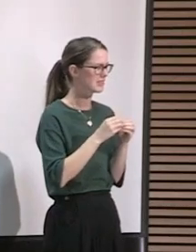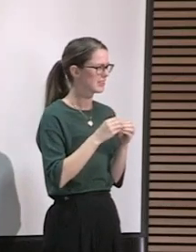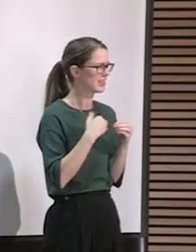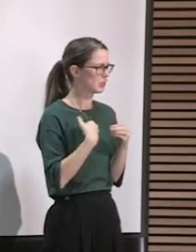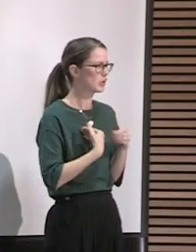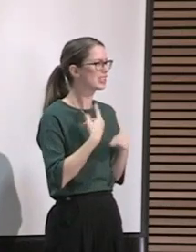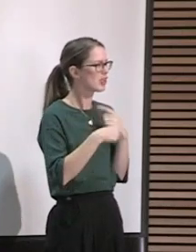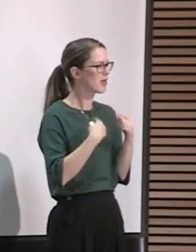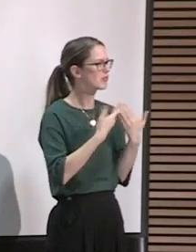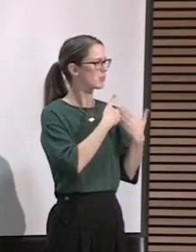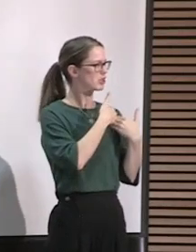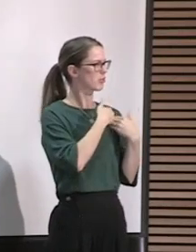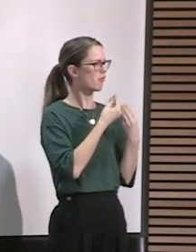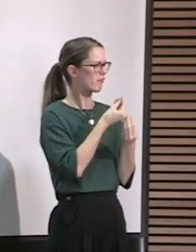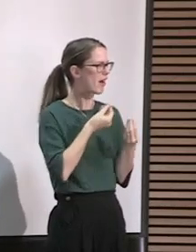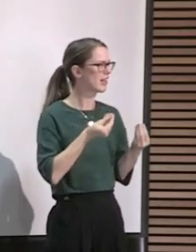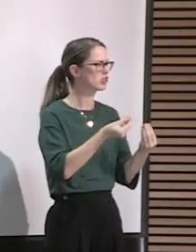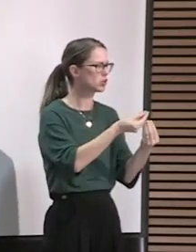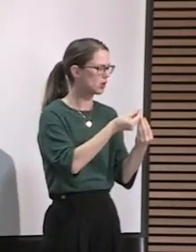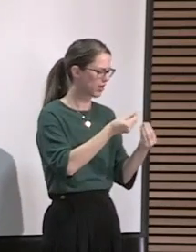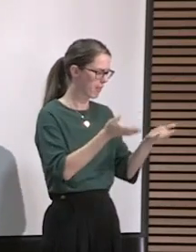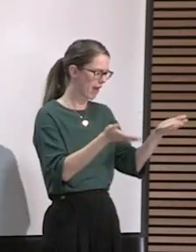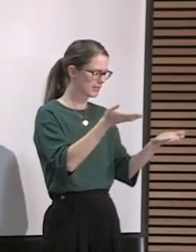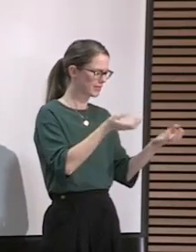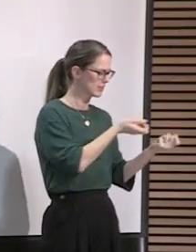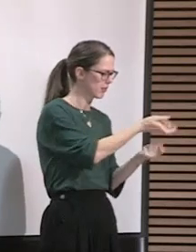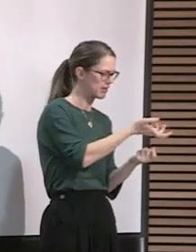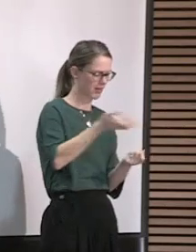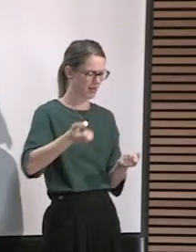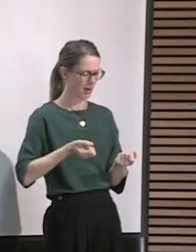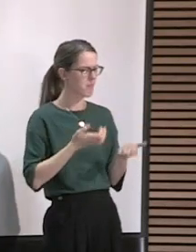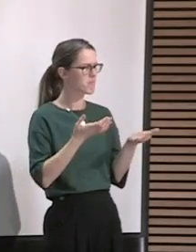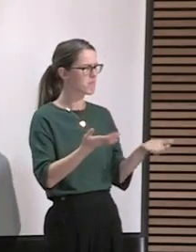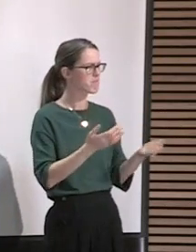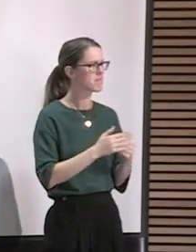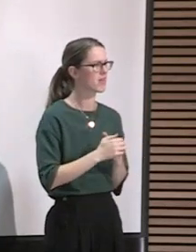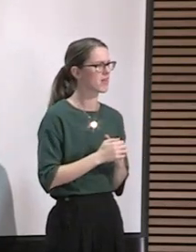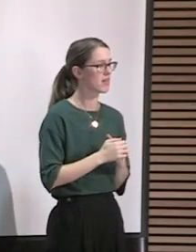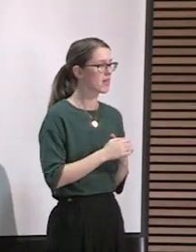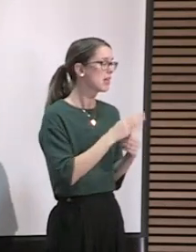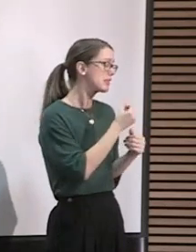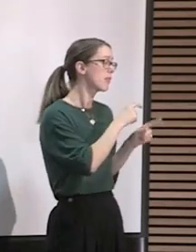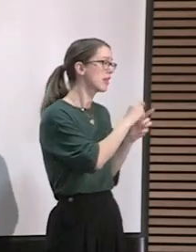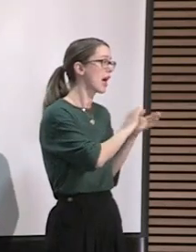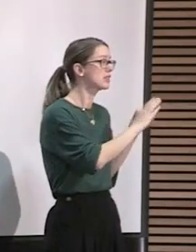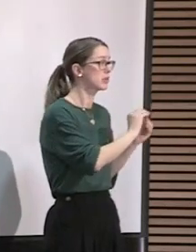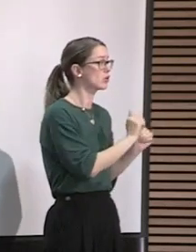Look, DHBs still need to be responsible financial managers. They still